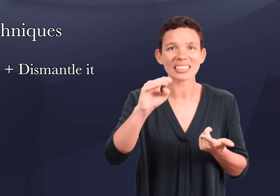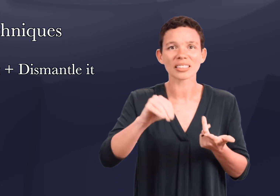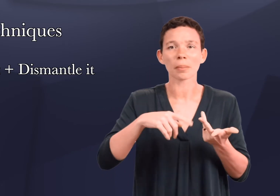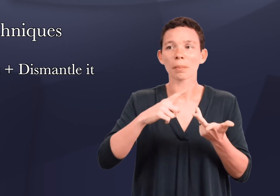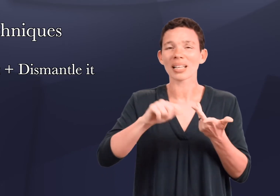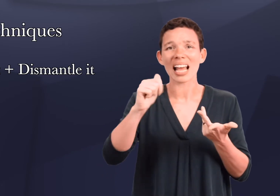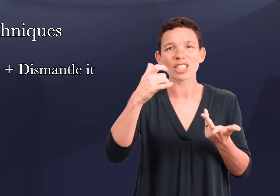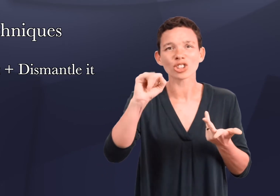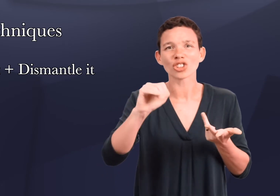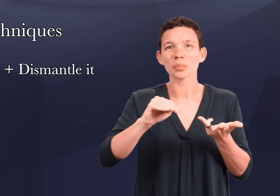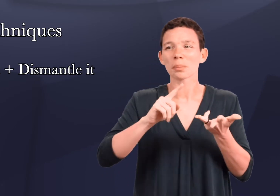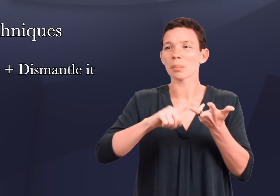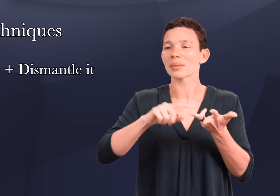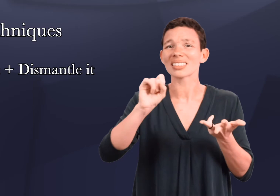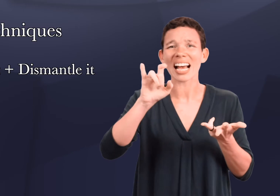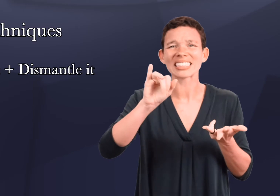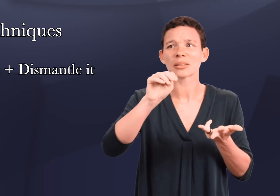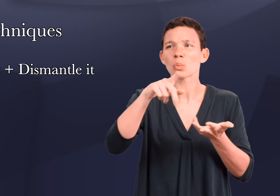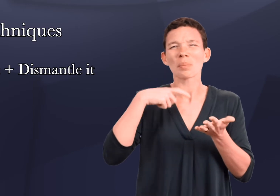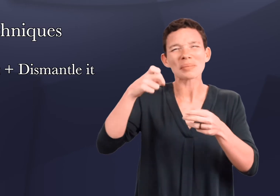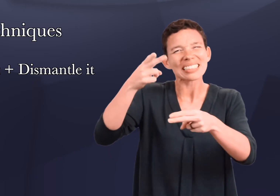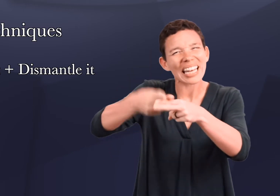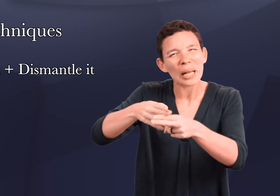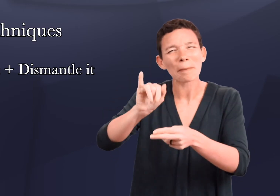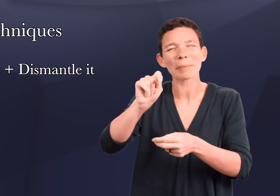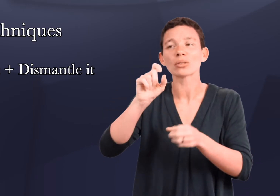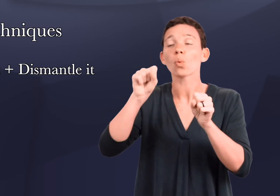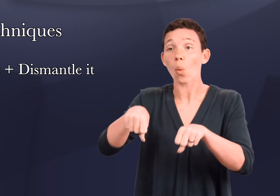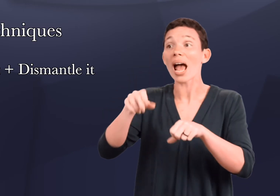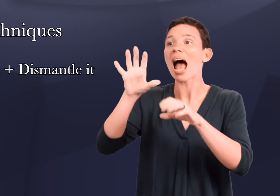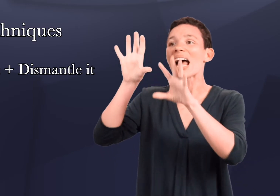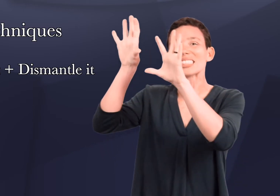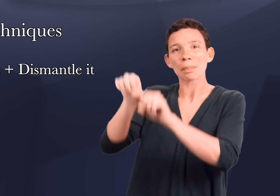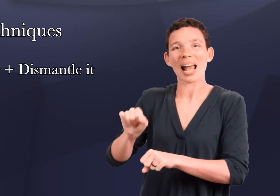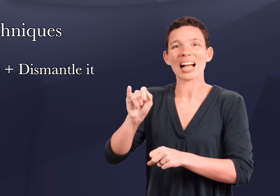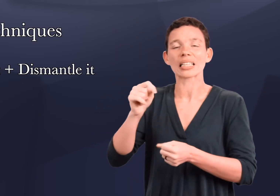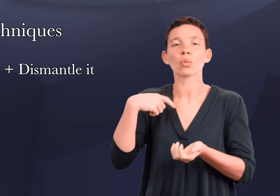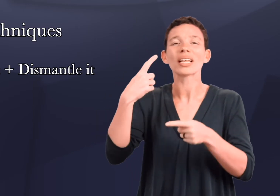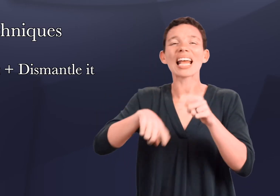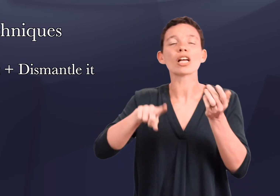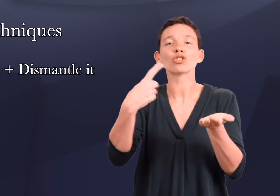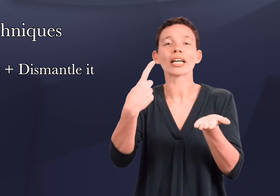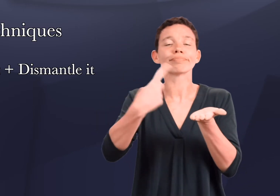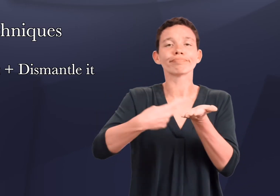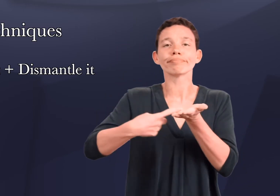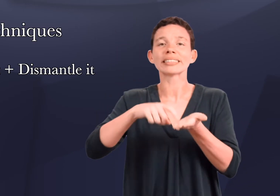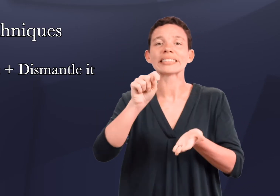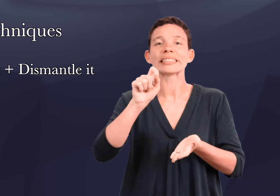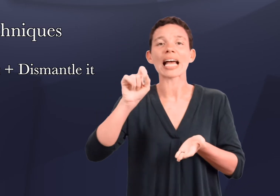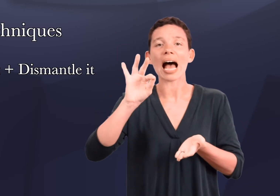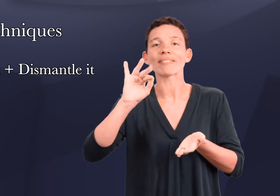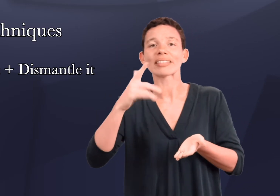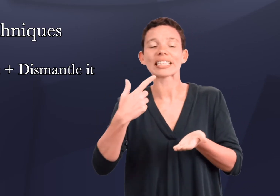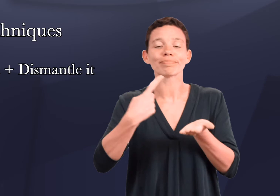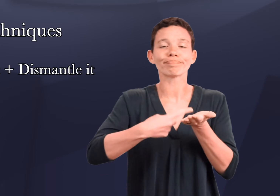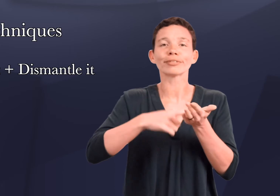We must name it. Racism, sexism, ageism, size-ism. We must name it in order to actively dismantle it.